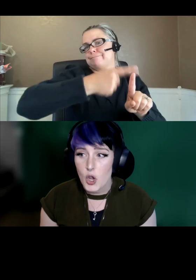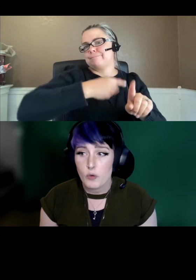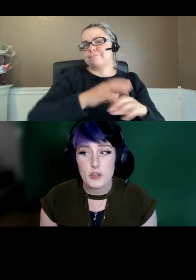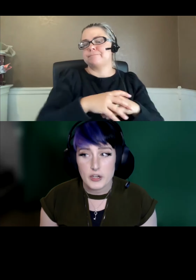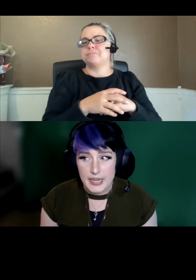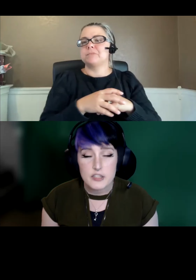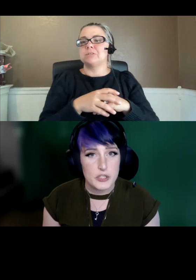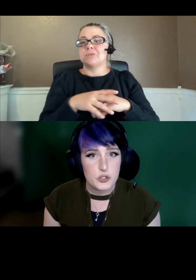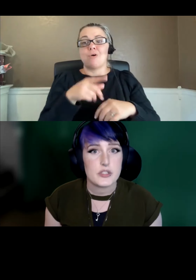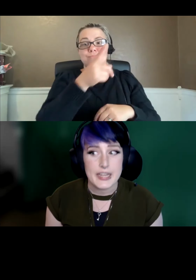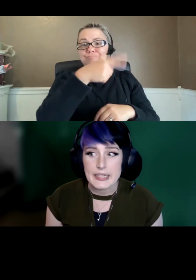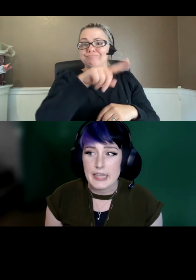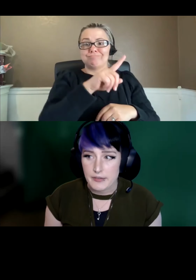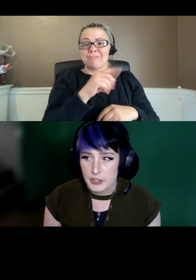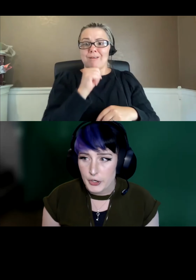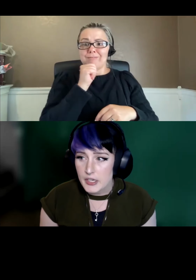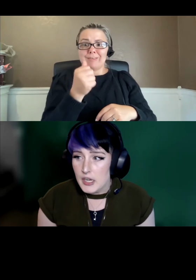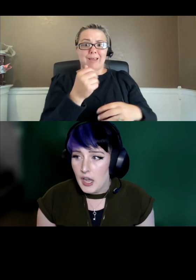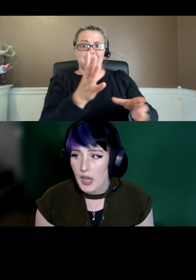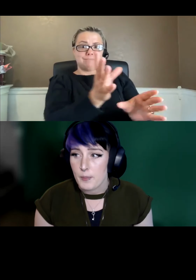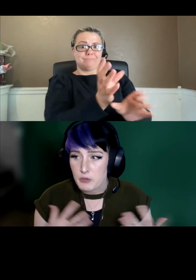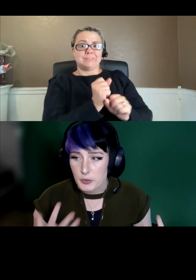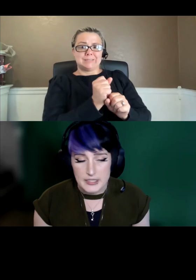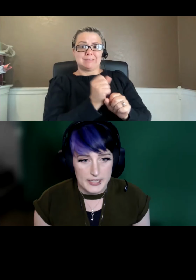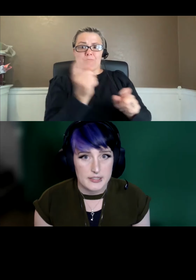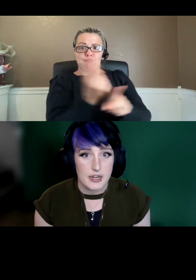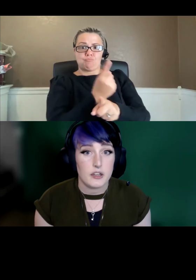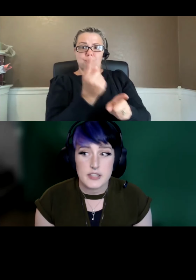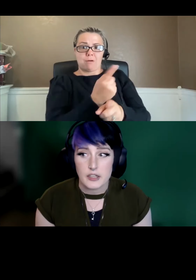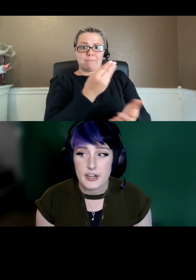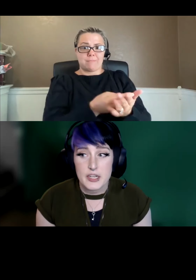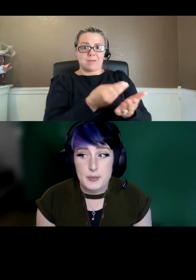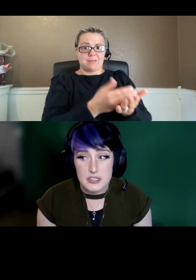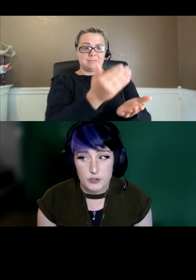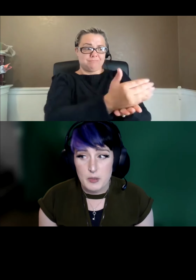for their lands, resources, and livelihood. If you would like to stand in solidarity with these first